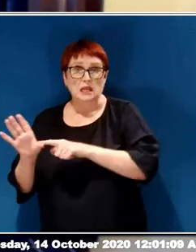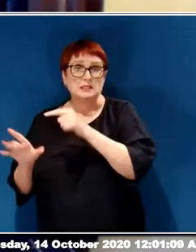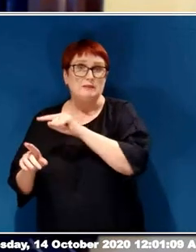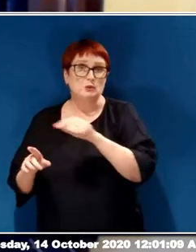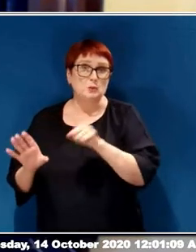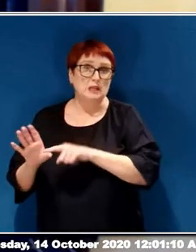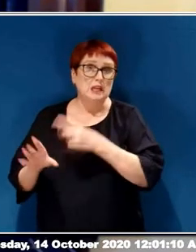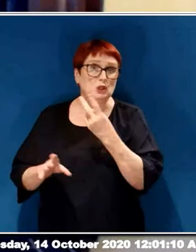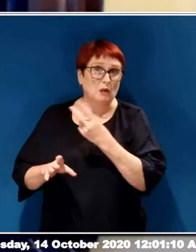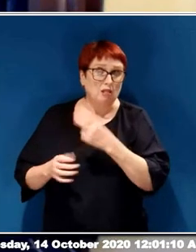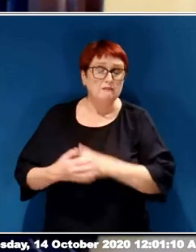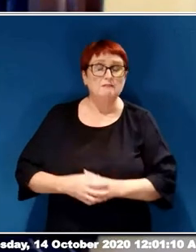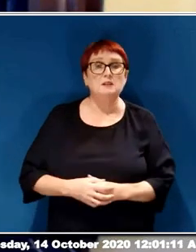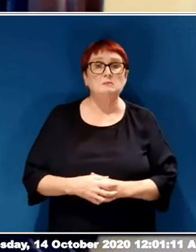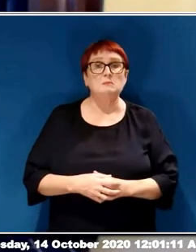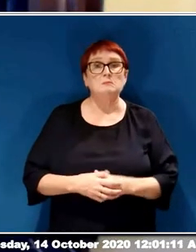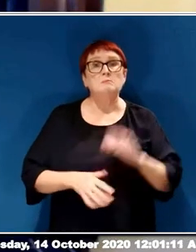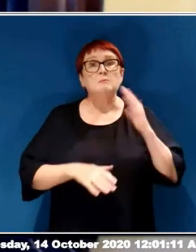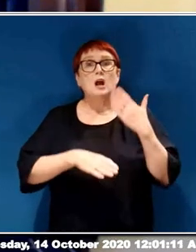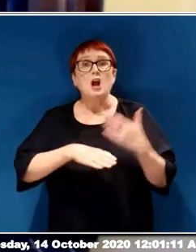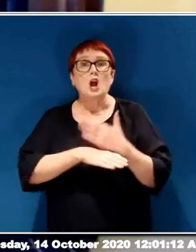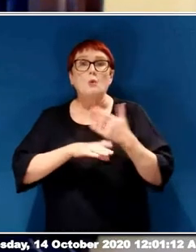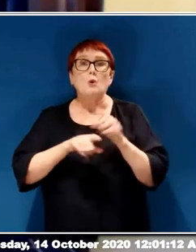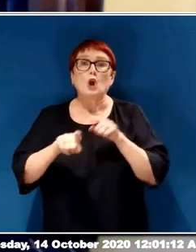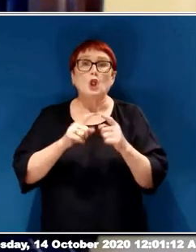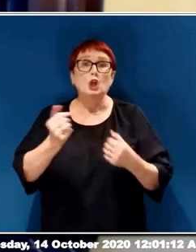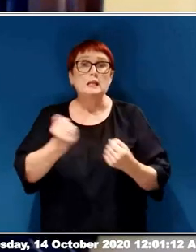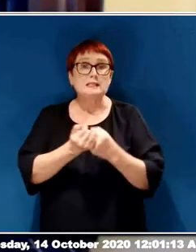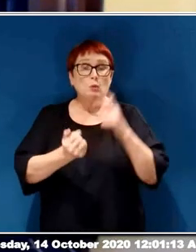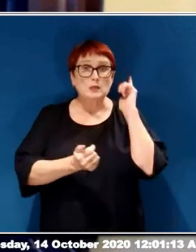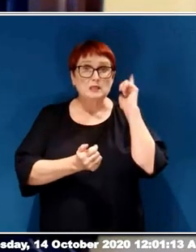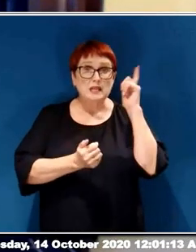Teacher, developing and implementing support programs for students with